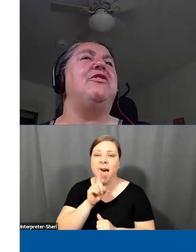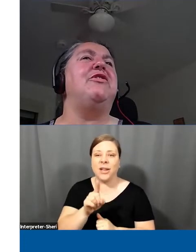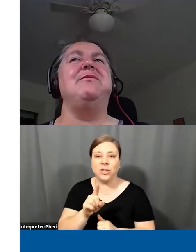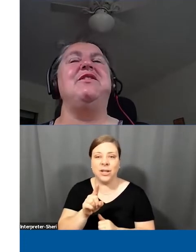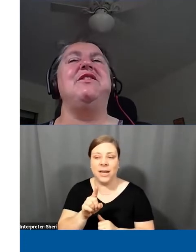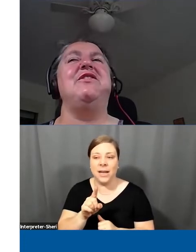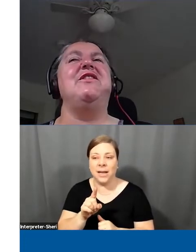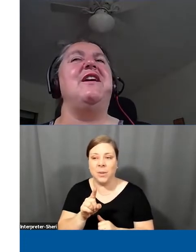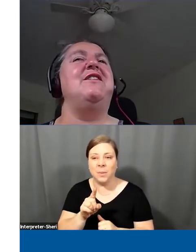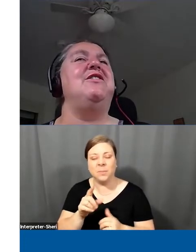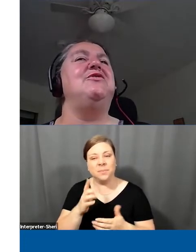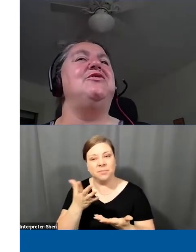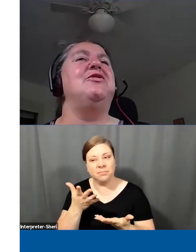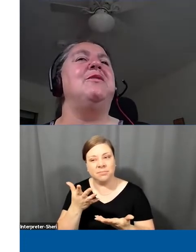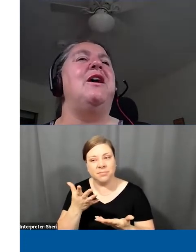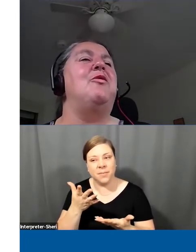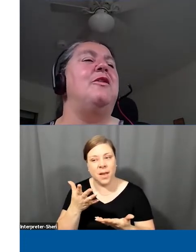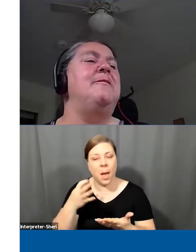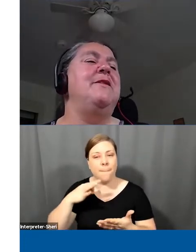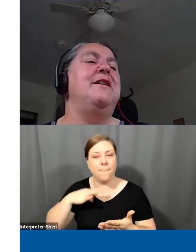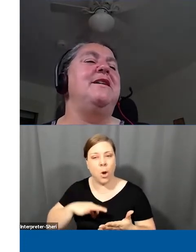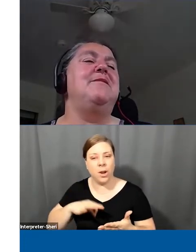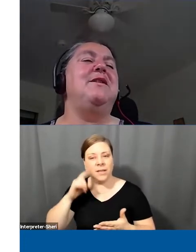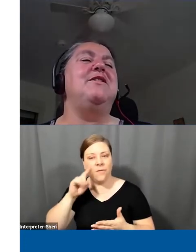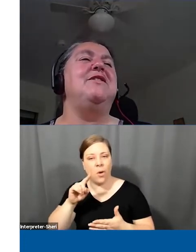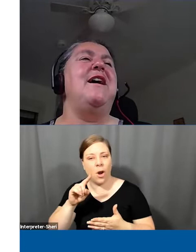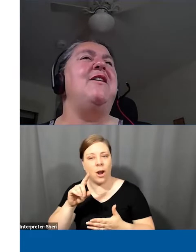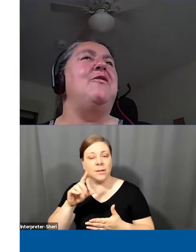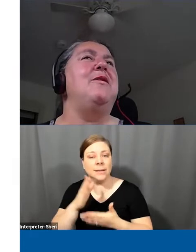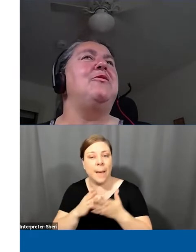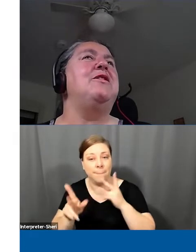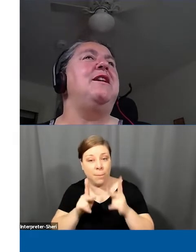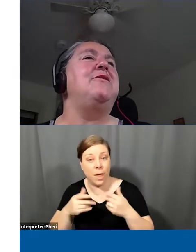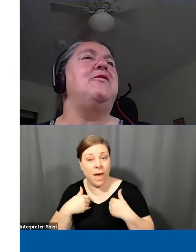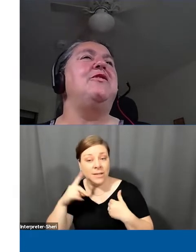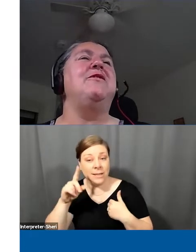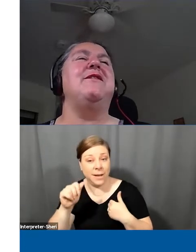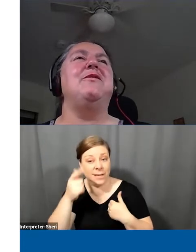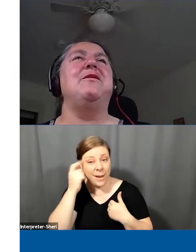with disabilities that they had to use Zoom a lot more because now we were on an equal footing with everyone.